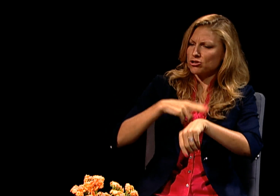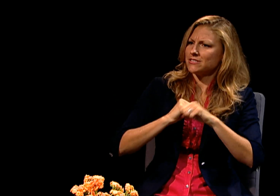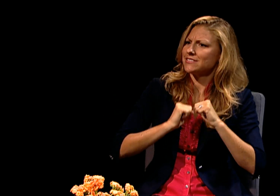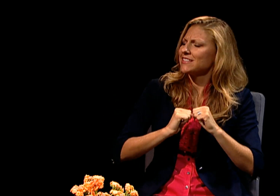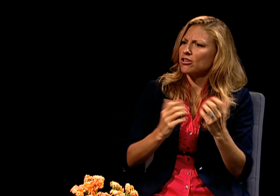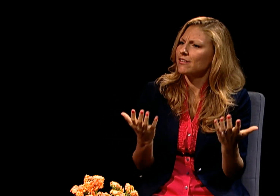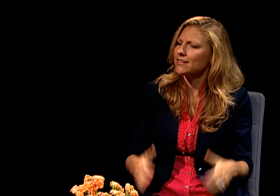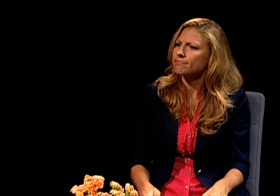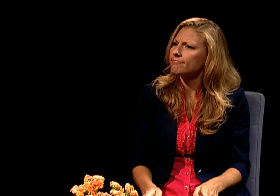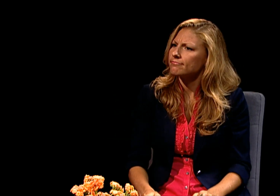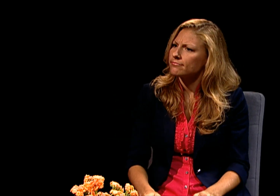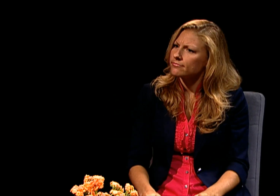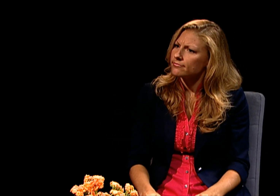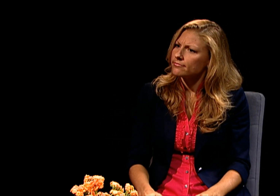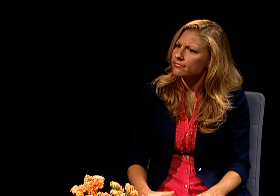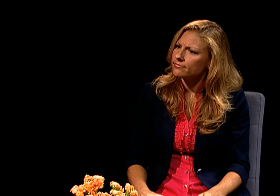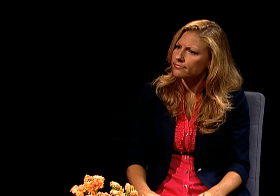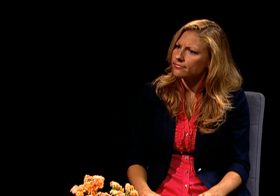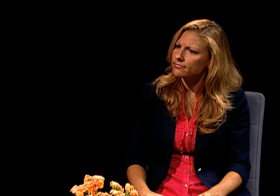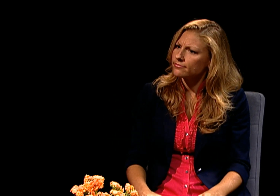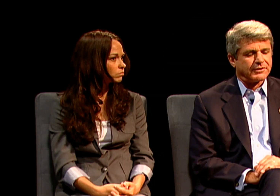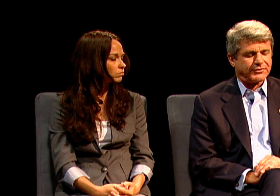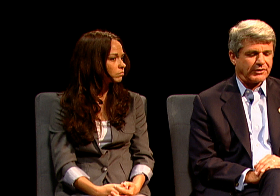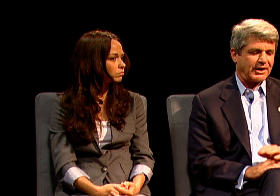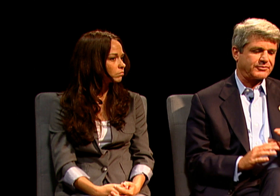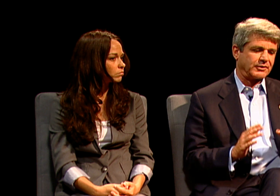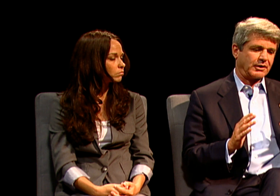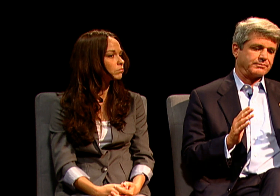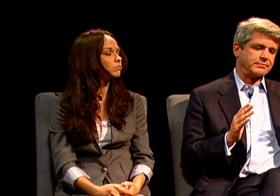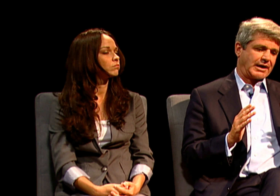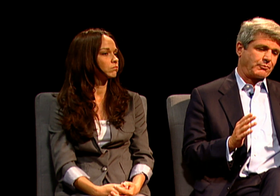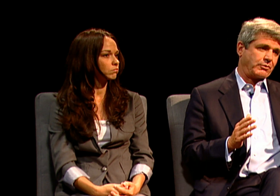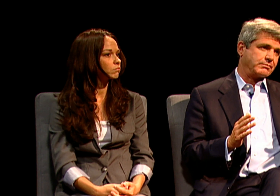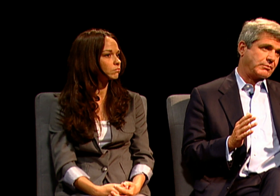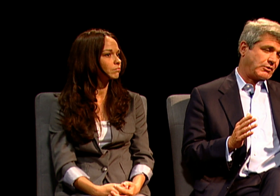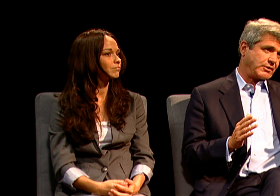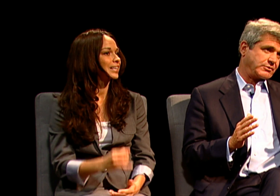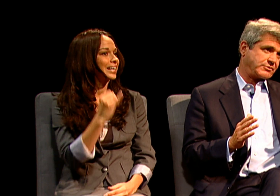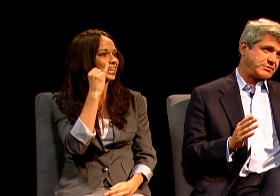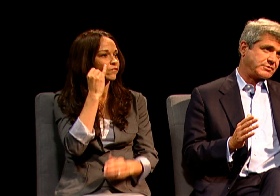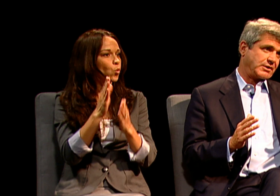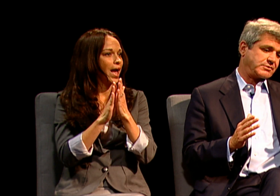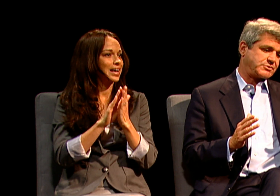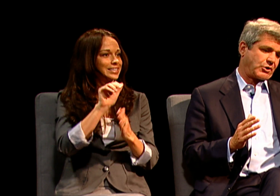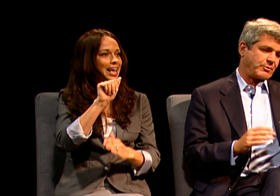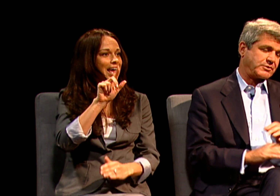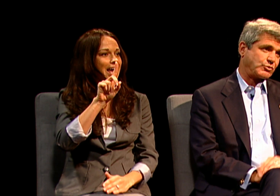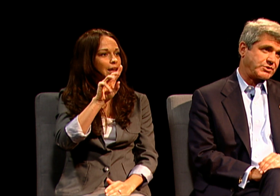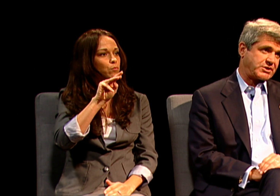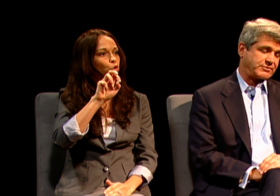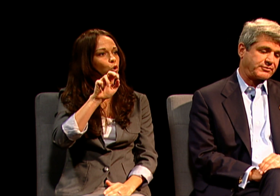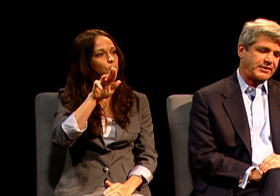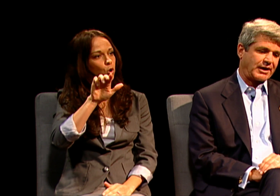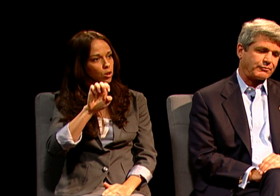ON THE NATION'S SECURITY. WELL, IF YOU ASK ADMIRAL MULLEN WHO'S CHAIRMAN OF THE JOINT CHIEF OF STAFF